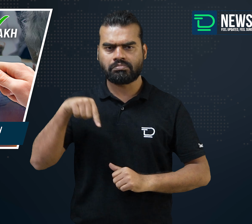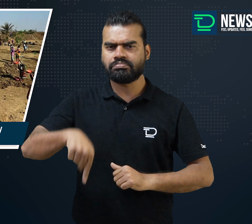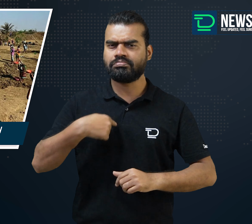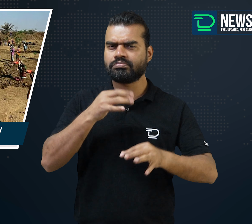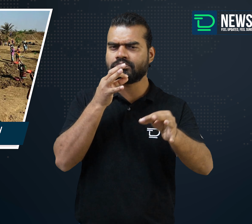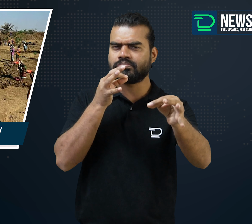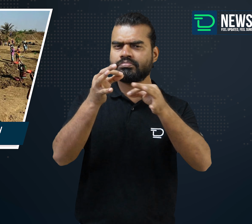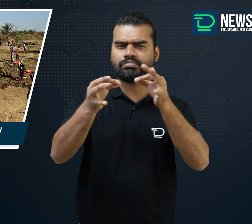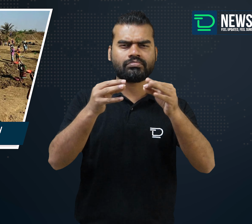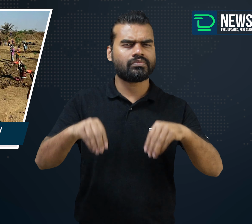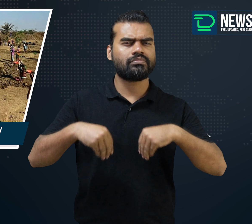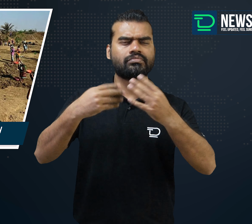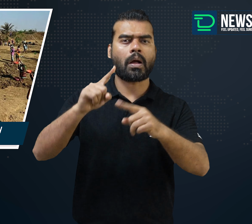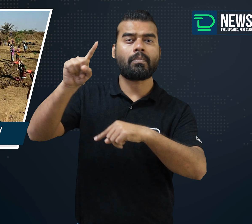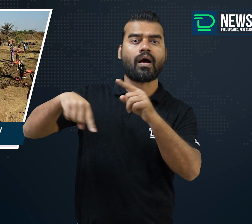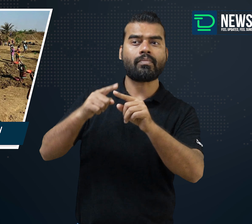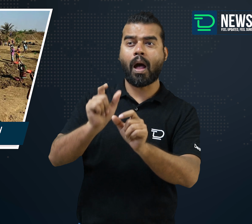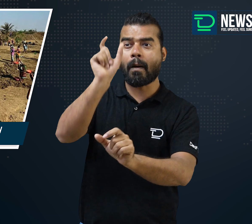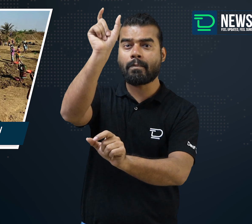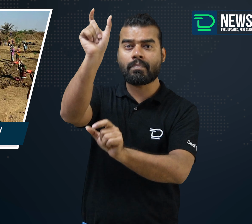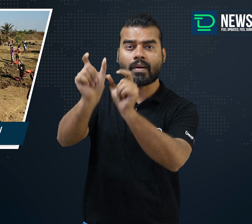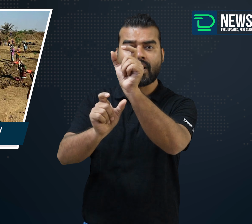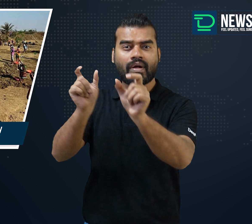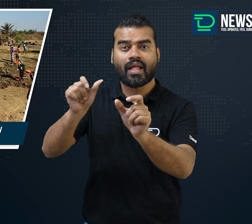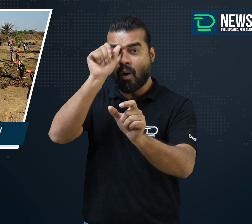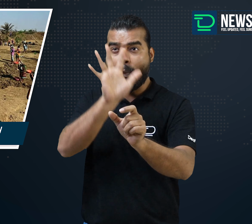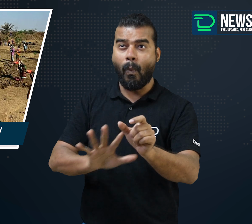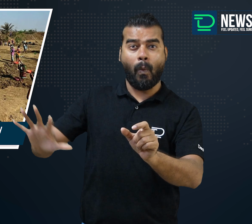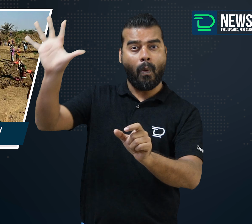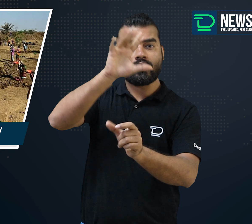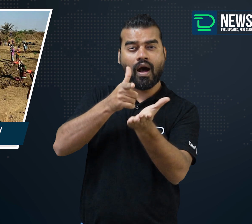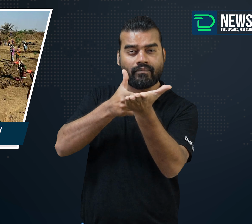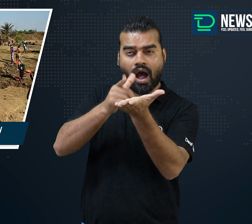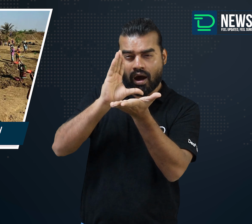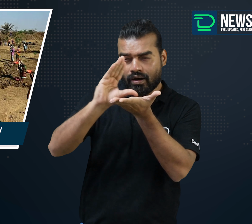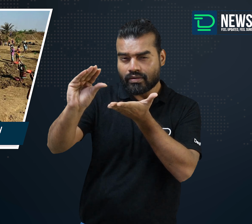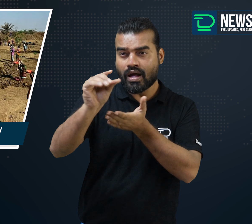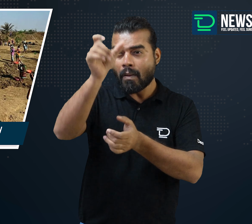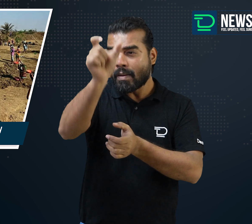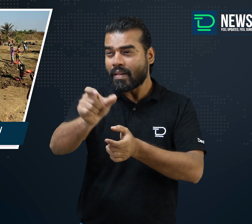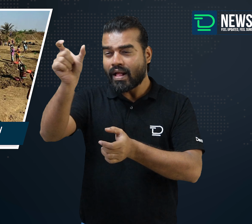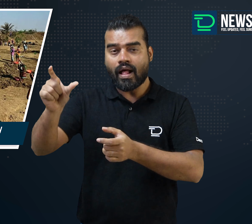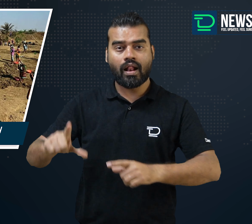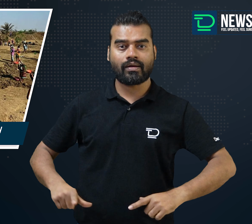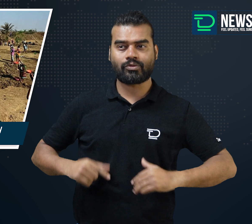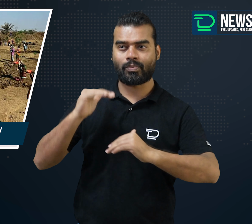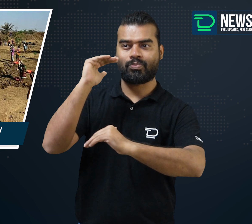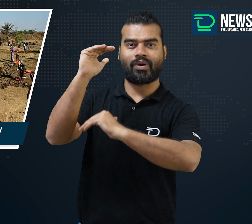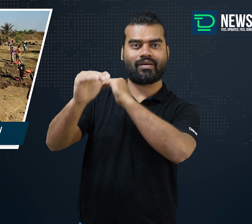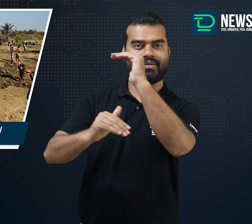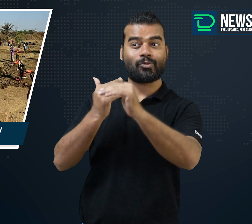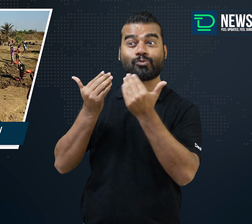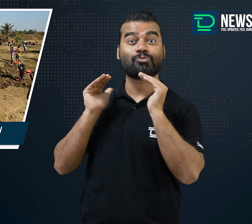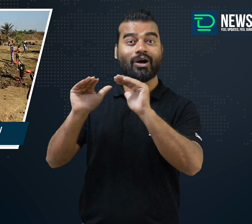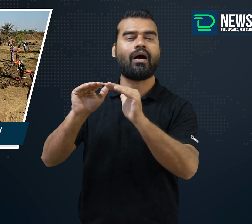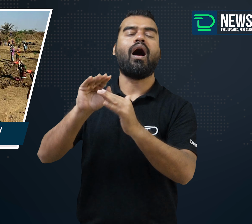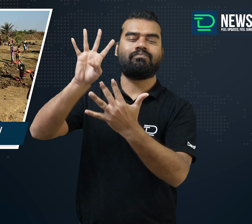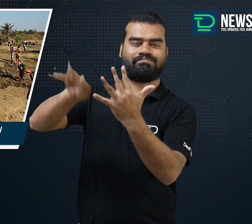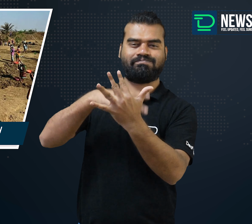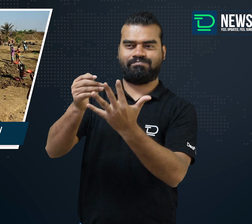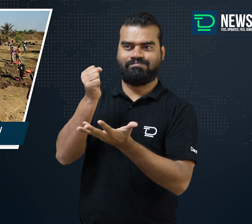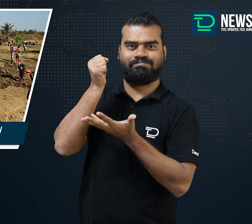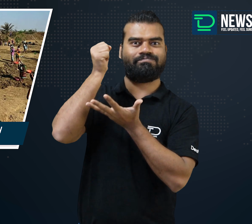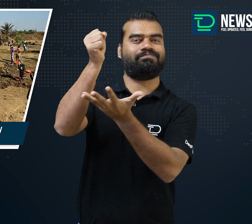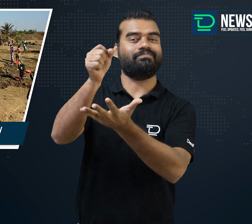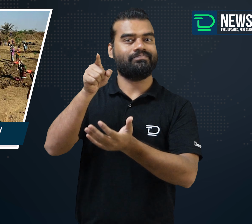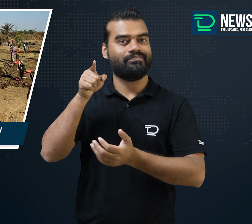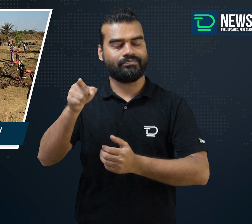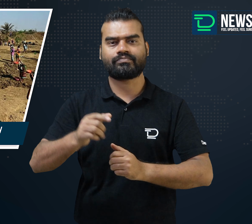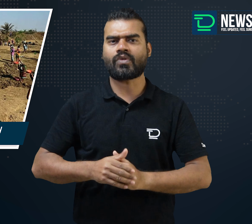Today I will explain about the government people's welfare scheme budget.